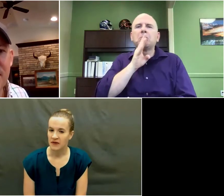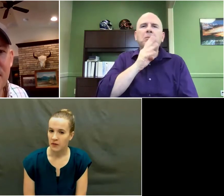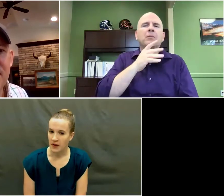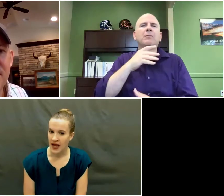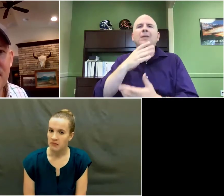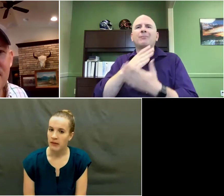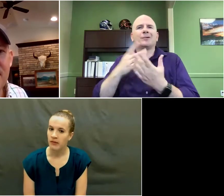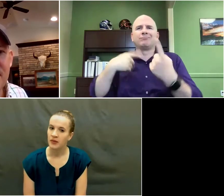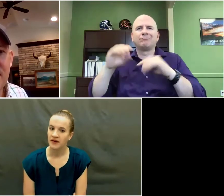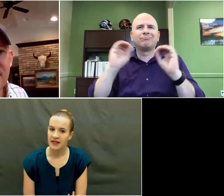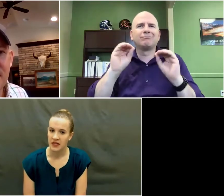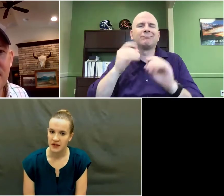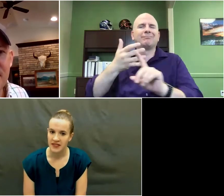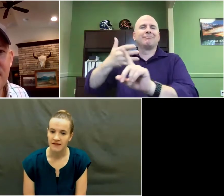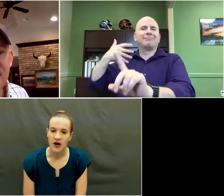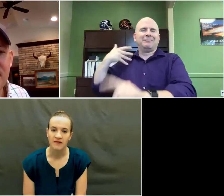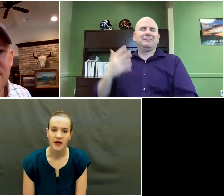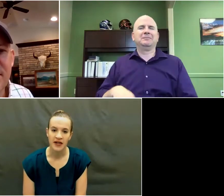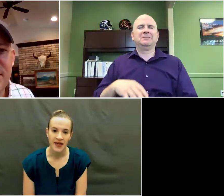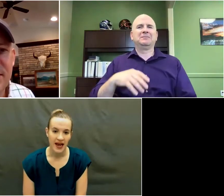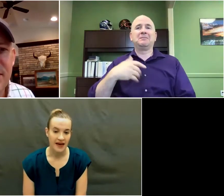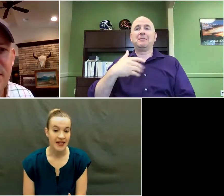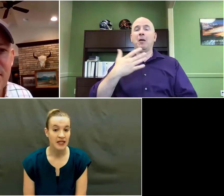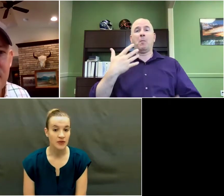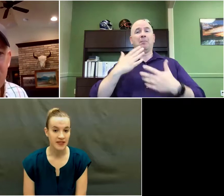before that probably would have considered themselves hard of hearing. They didn't use sign